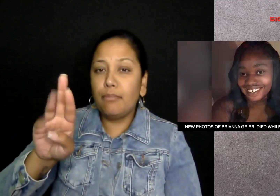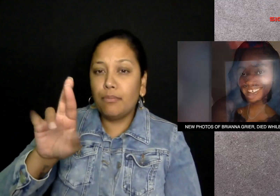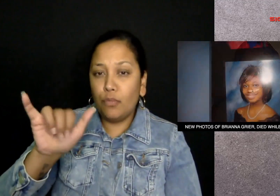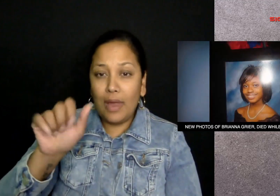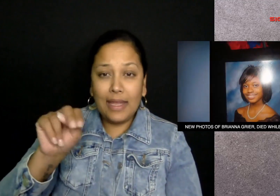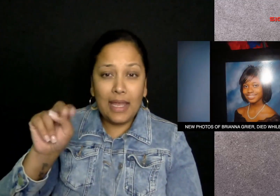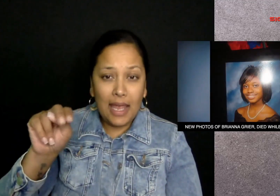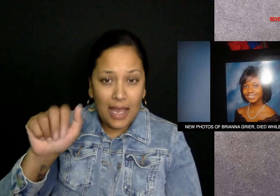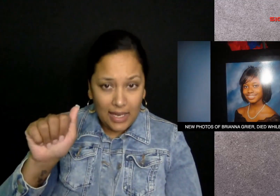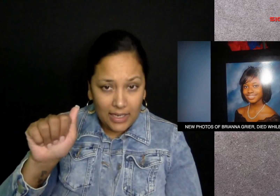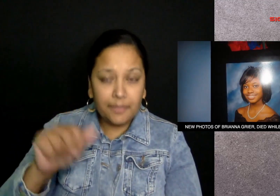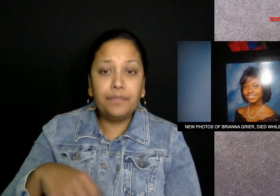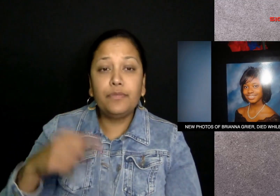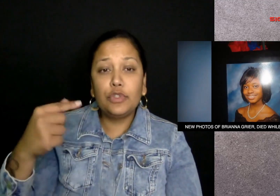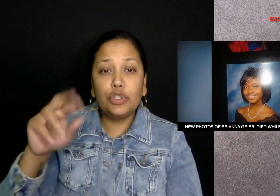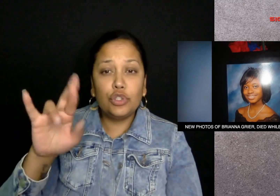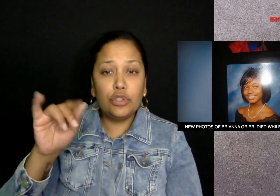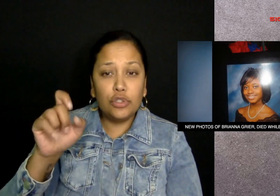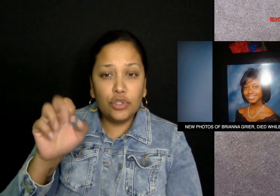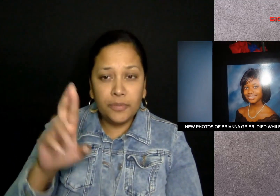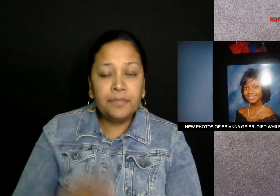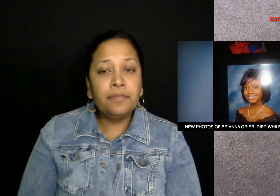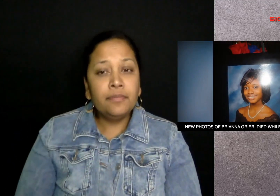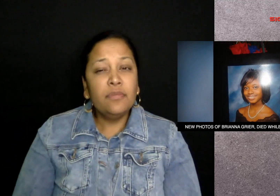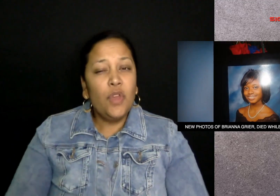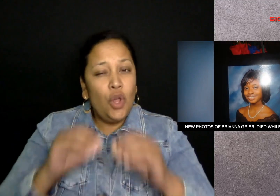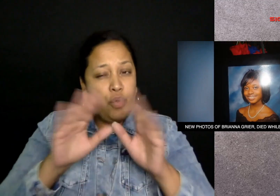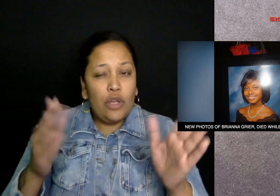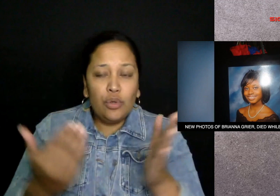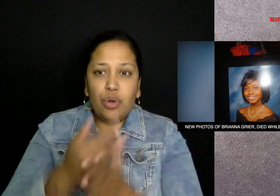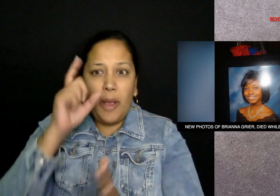the family of Brianna Grier released these new images of her